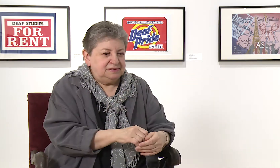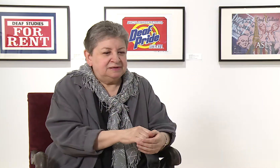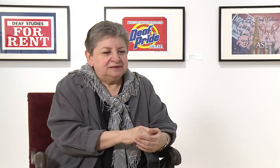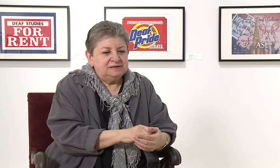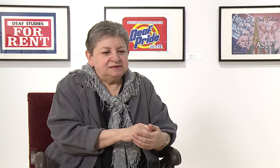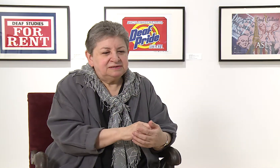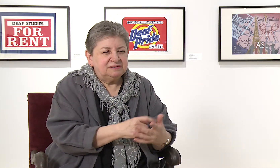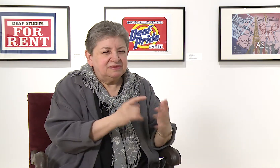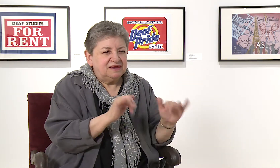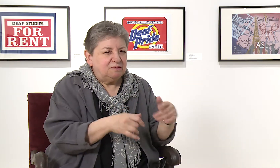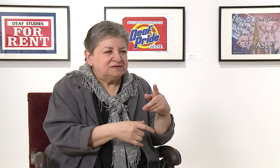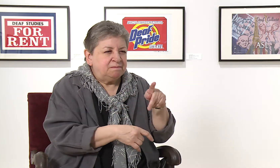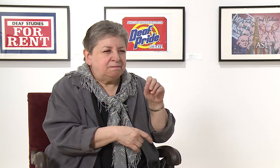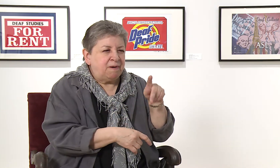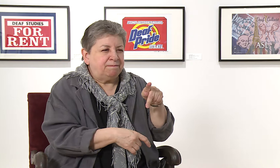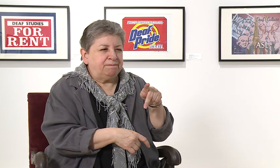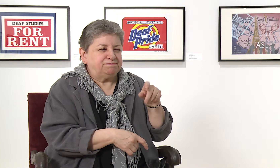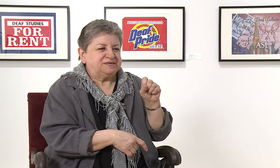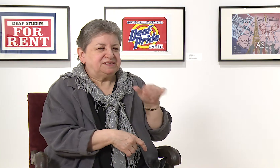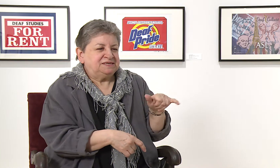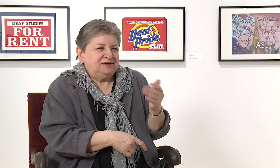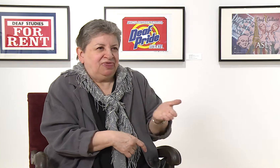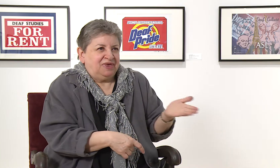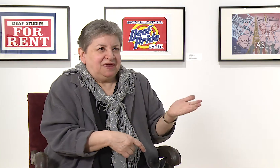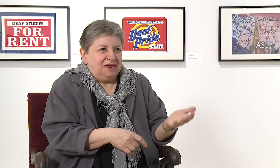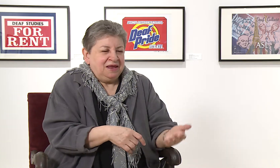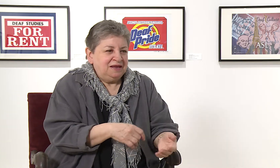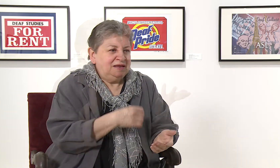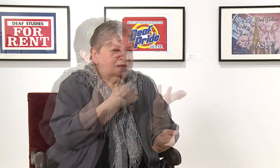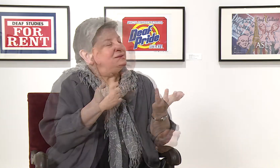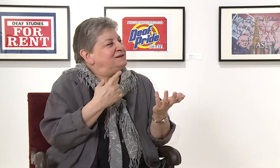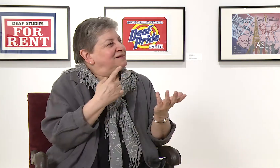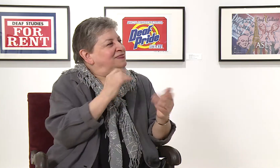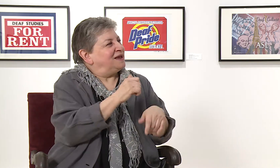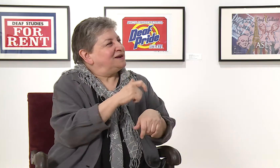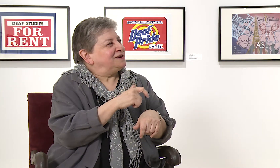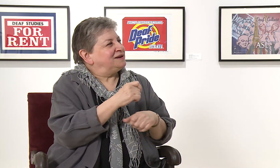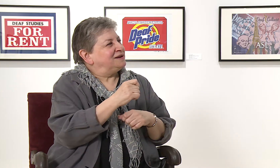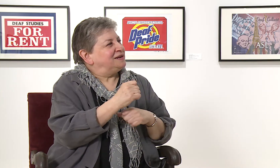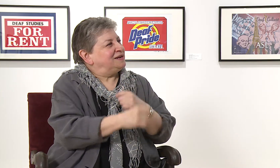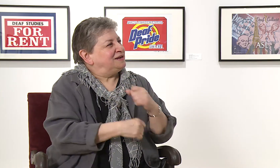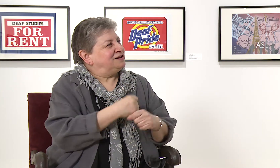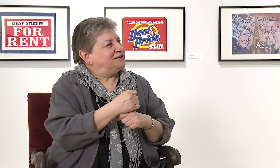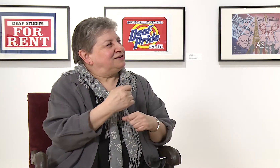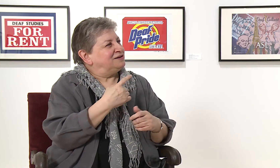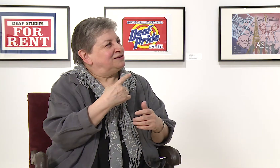Food packaging also... anything that had a pop feel.